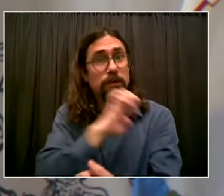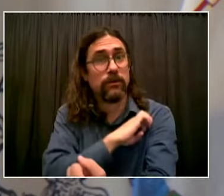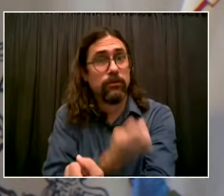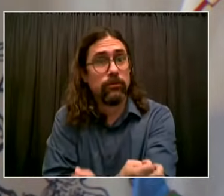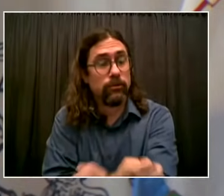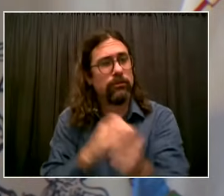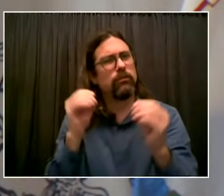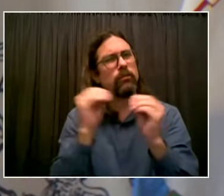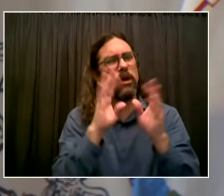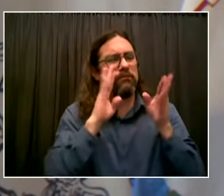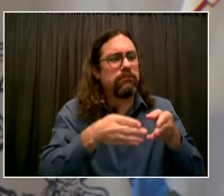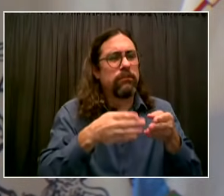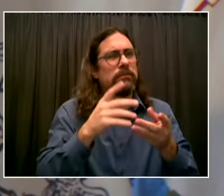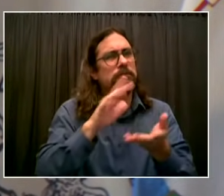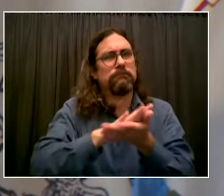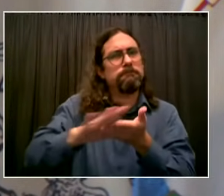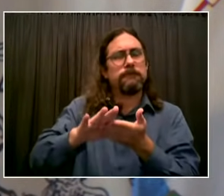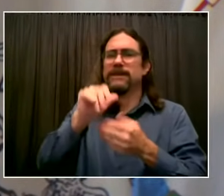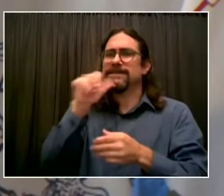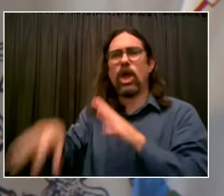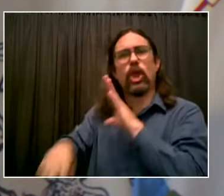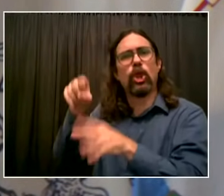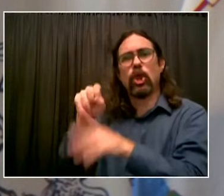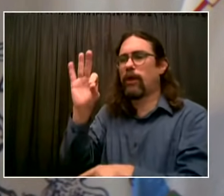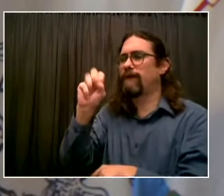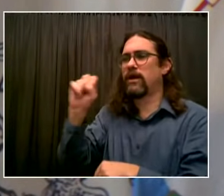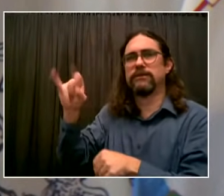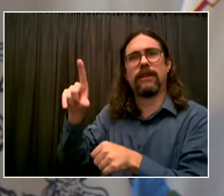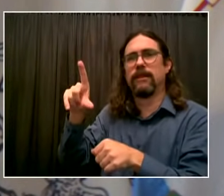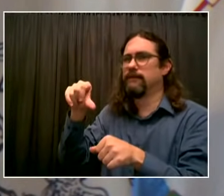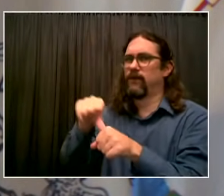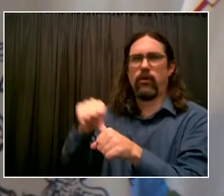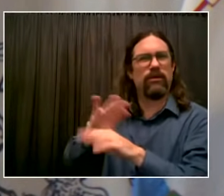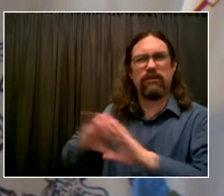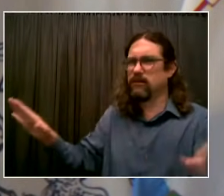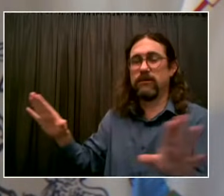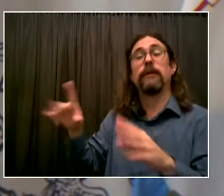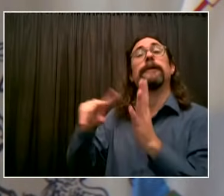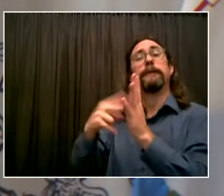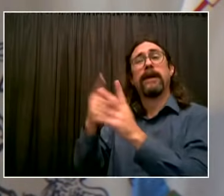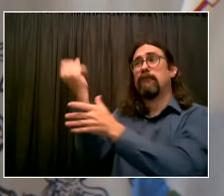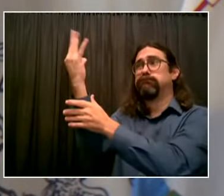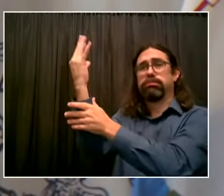WATER, OUR LIGHTS. I REMEMBERM R. MAYOR I HAD A BILL THAT WOULD MODEL OFF OF PARISHE WRE WE WOULD HAVE THESE